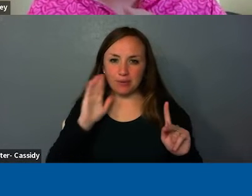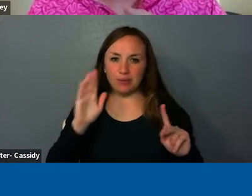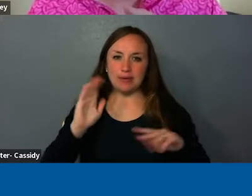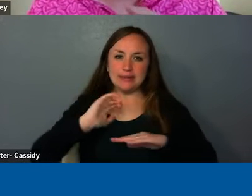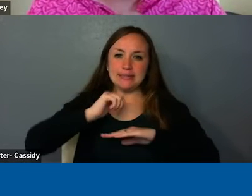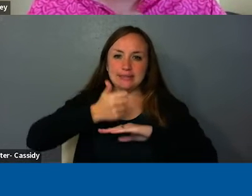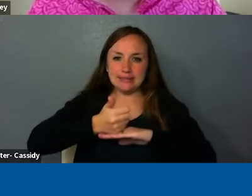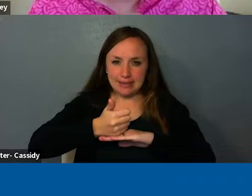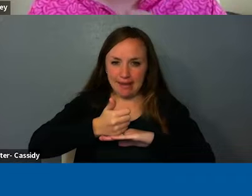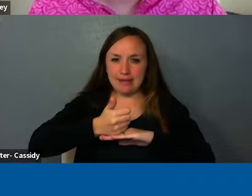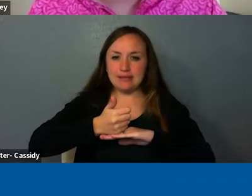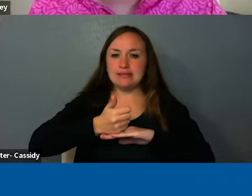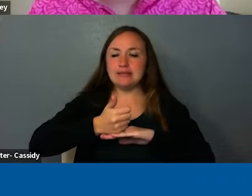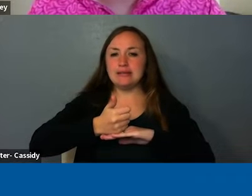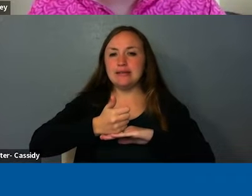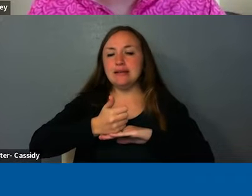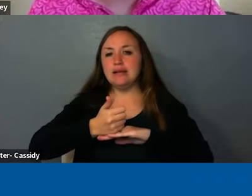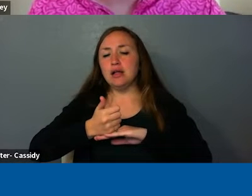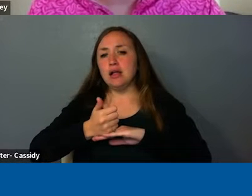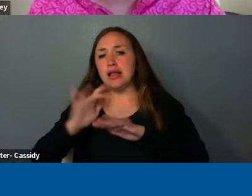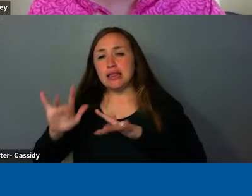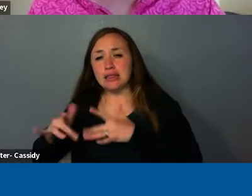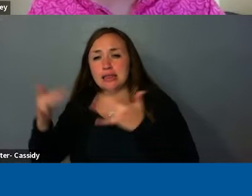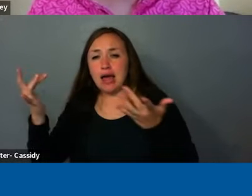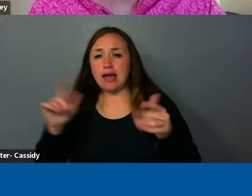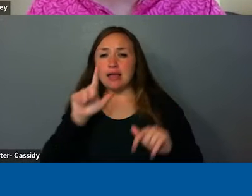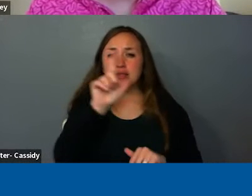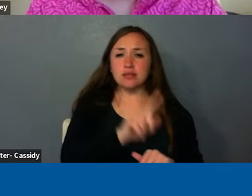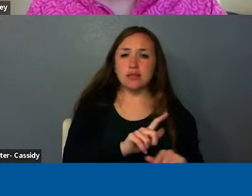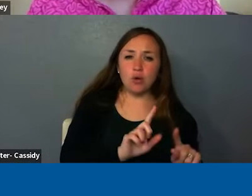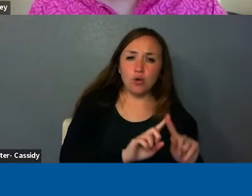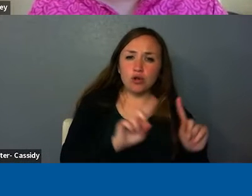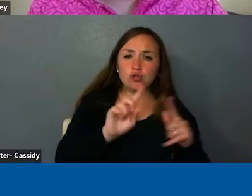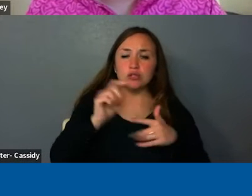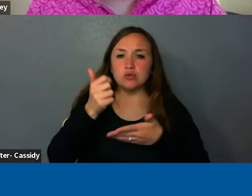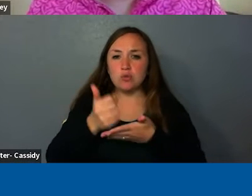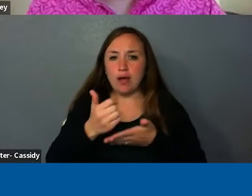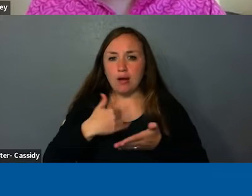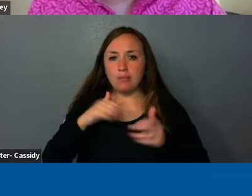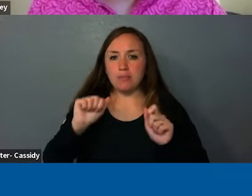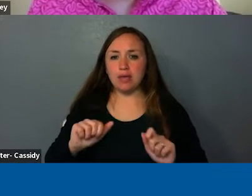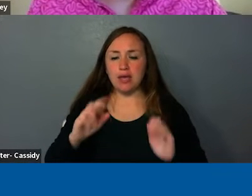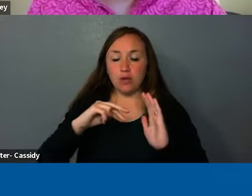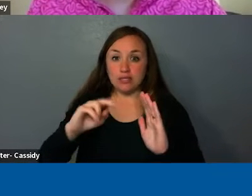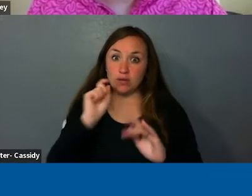that are very light and low contrast to aid in legibility and it's cool that this feature lets them do that.